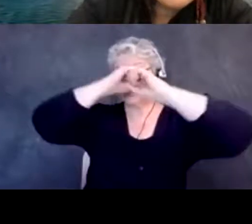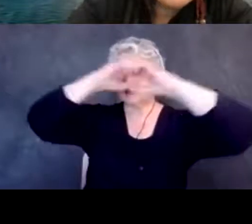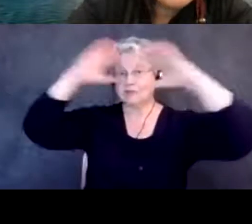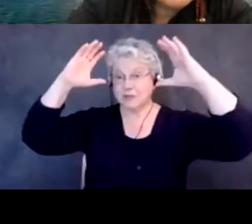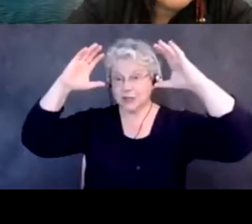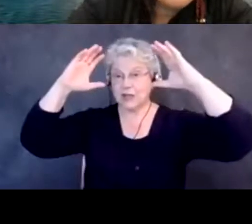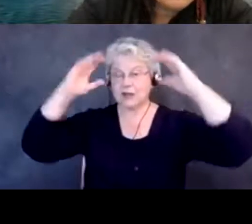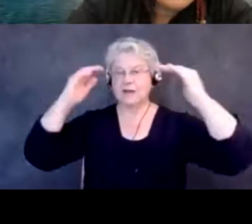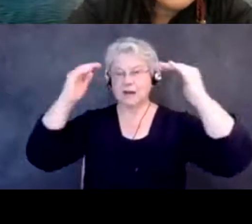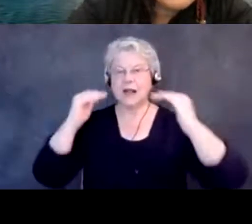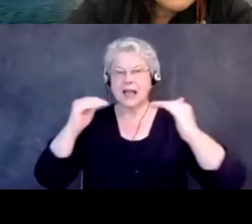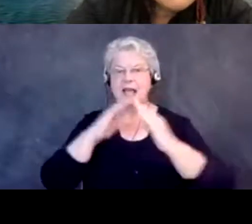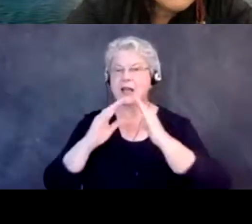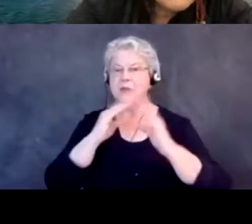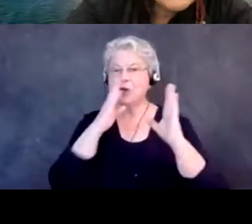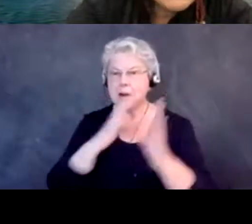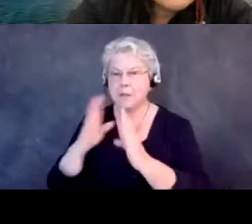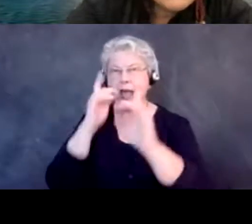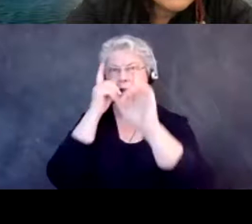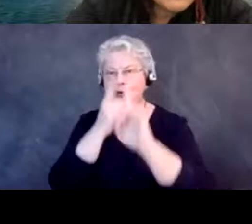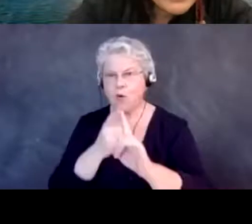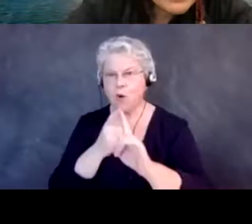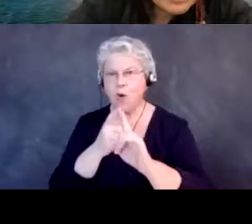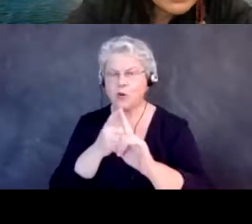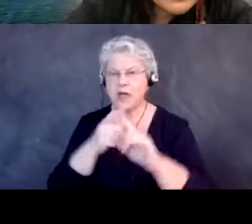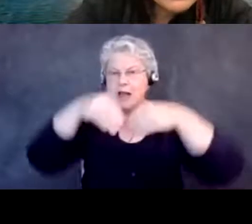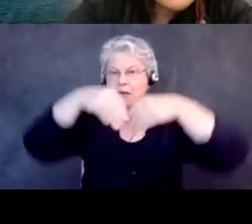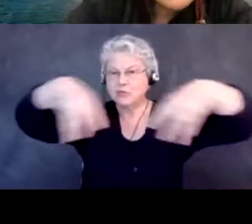community plan goals. Those break down into different strategies. And